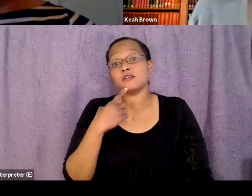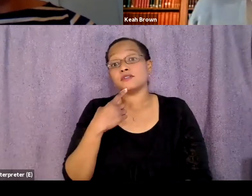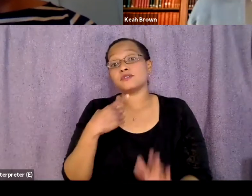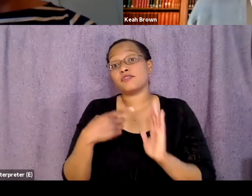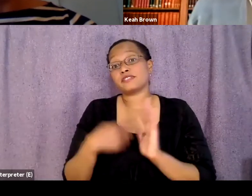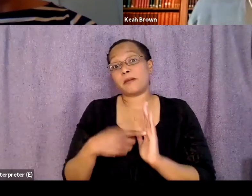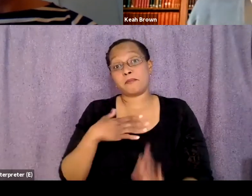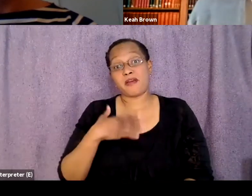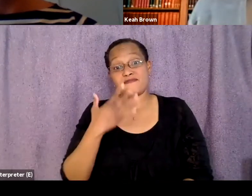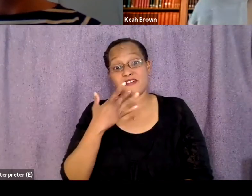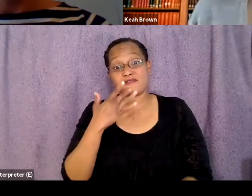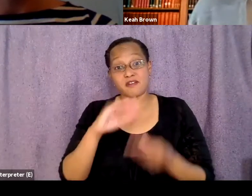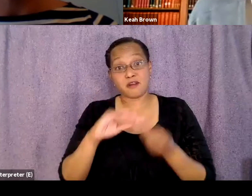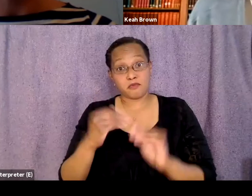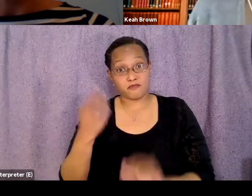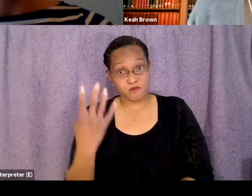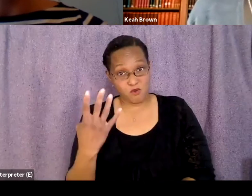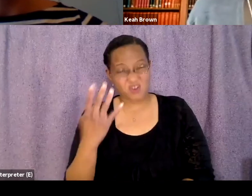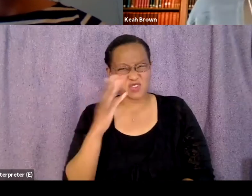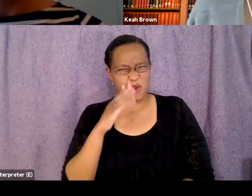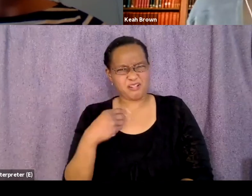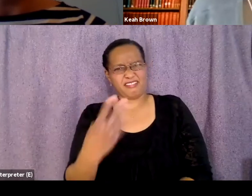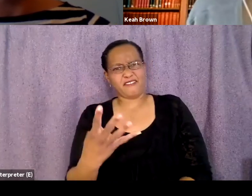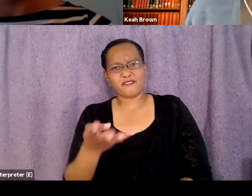Keah Brown: So I'll say I'll give you like four chances if you don't get it by the fourth